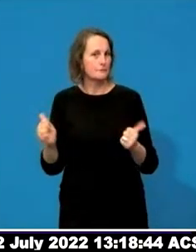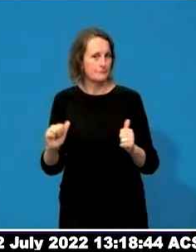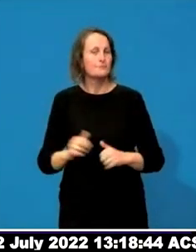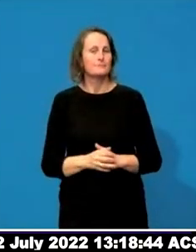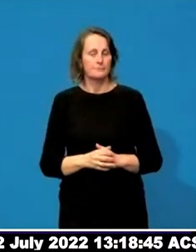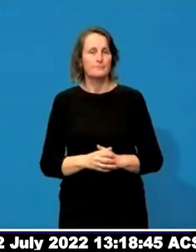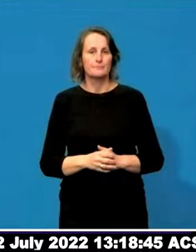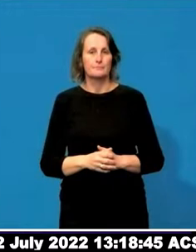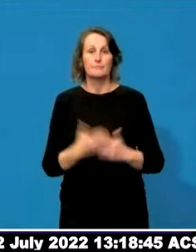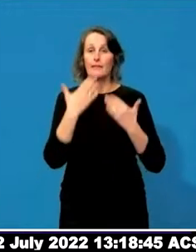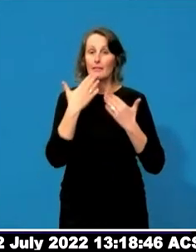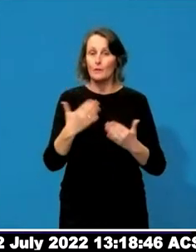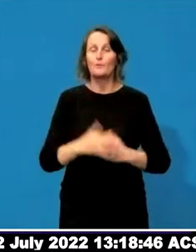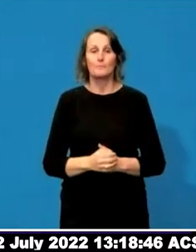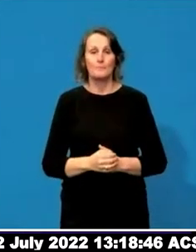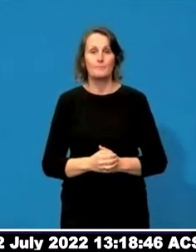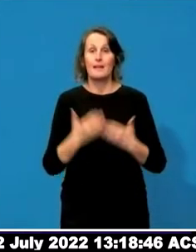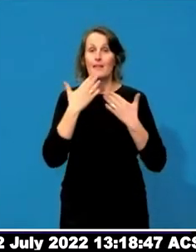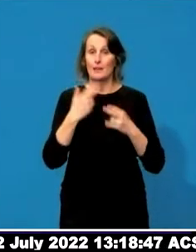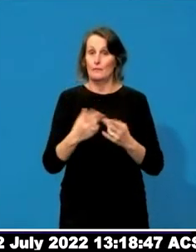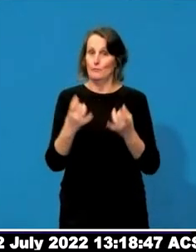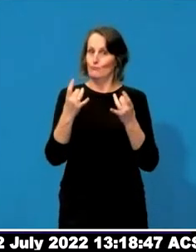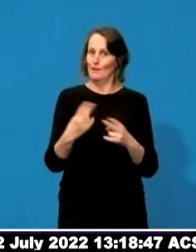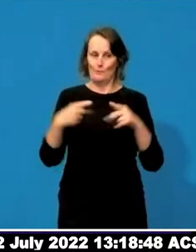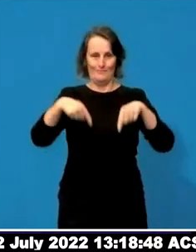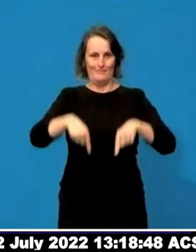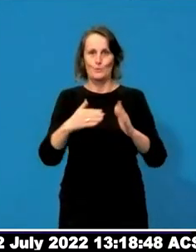Thank you for that and thank you for being prepared to give evidence today.